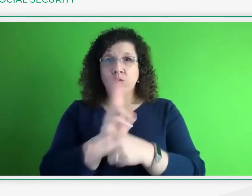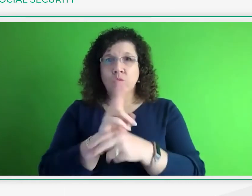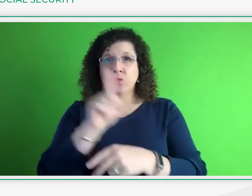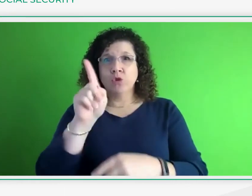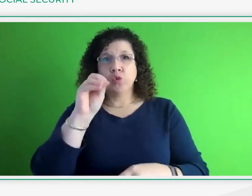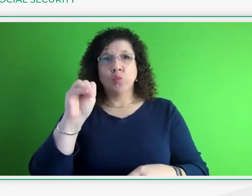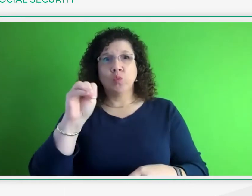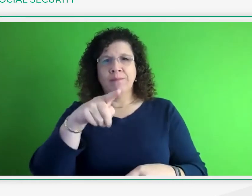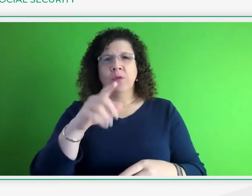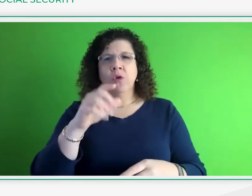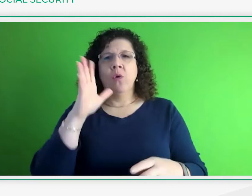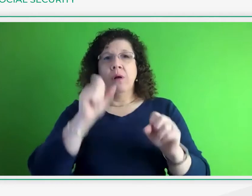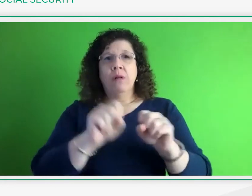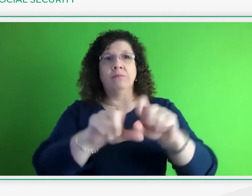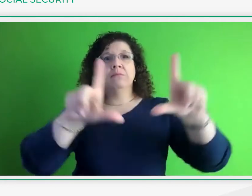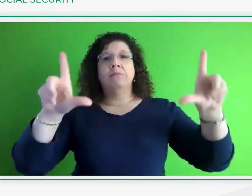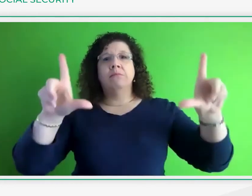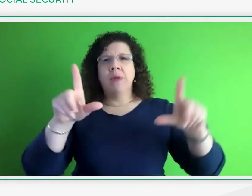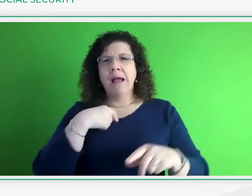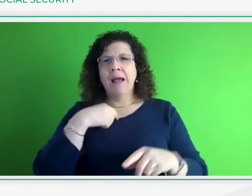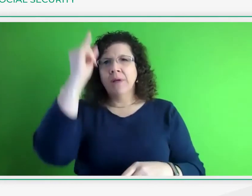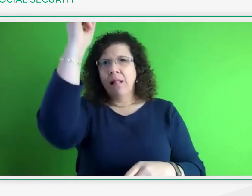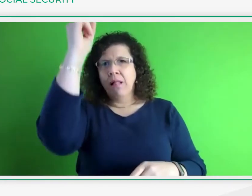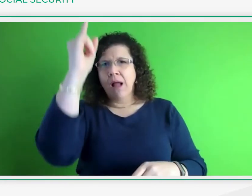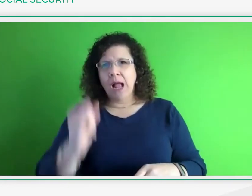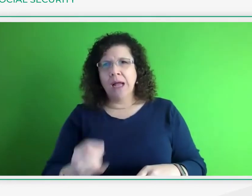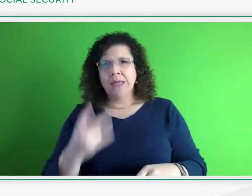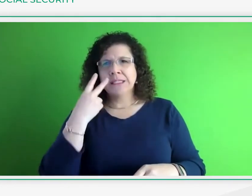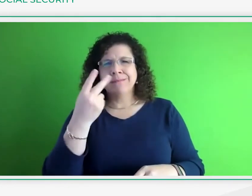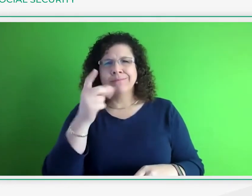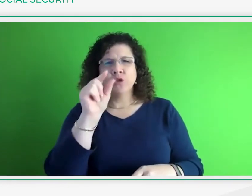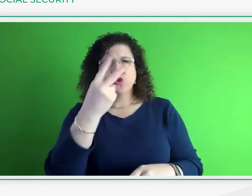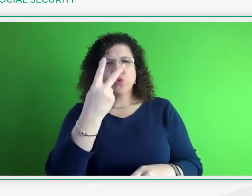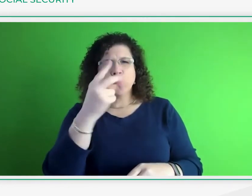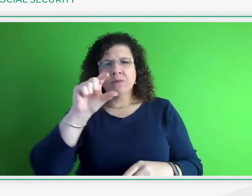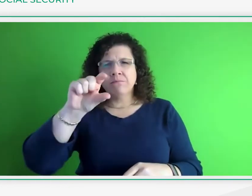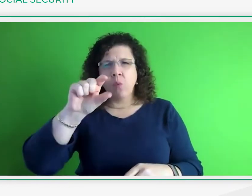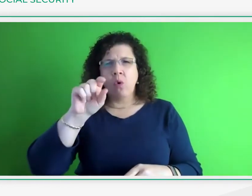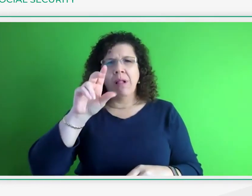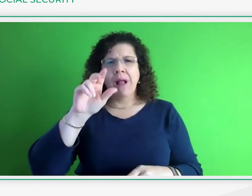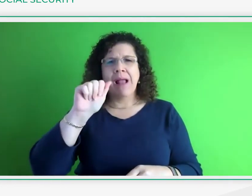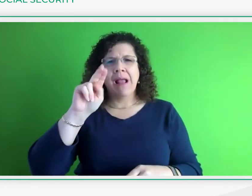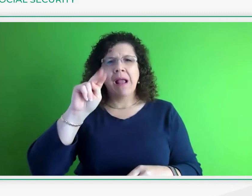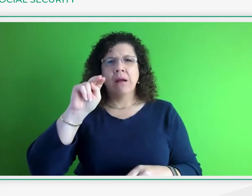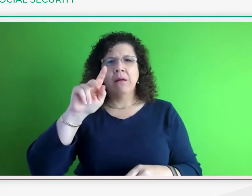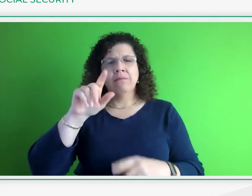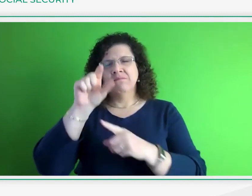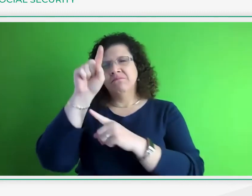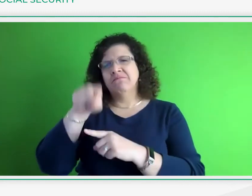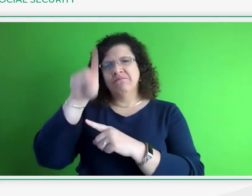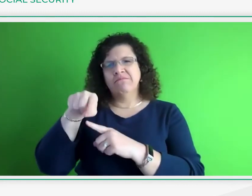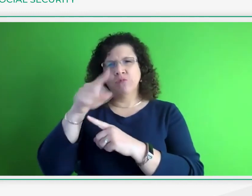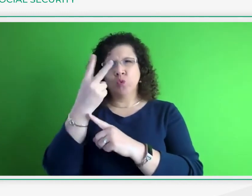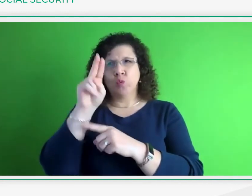How Zoom works is: basically, you'll see a line in between me and the slides, and it